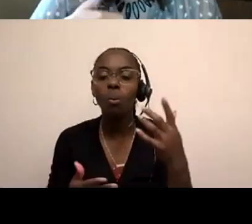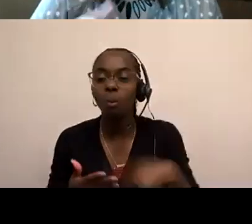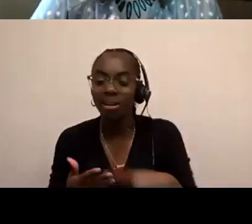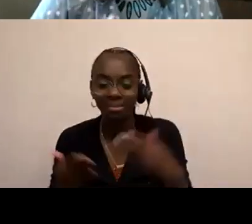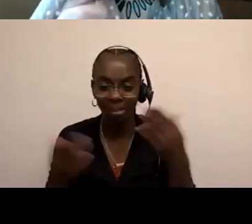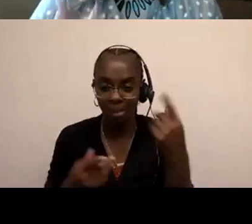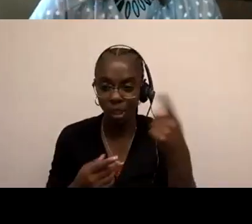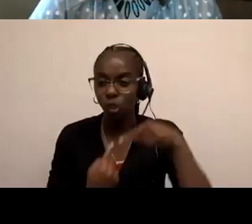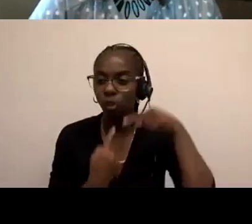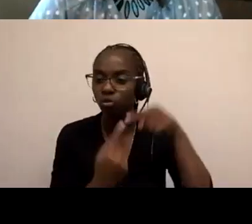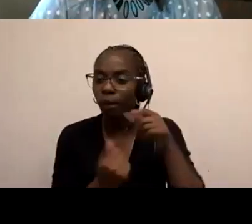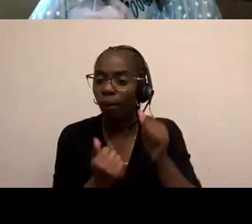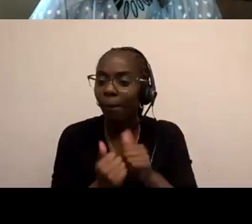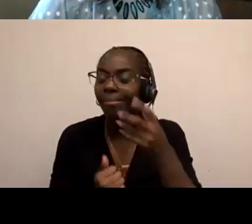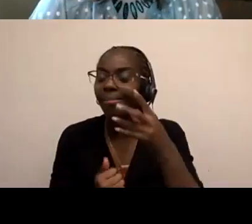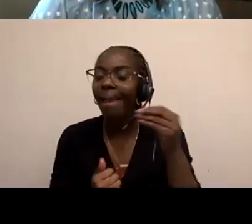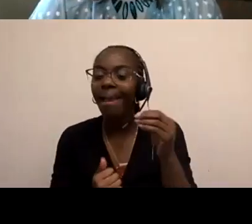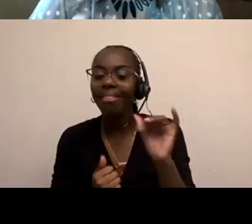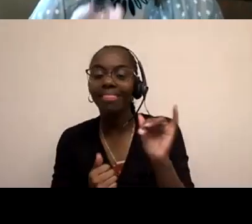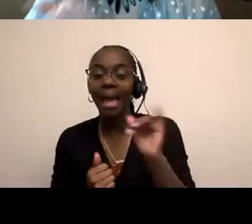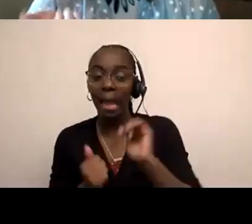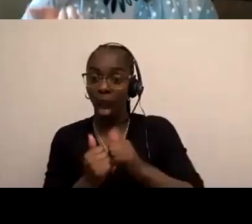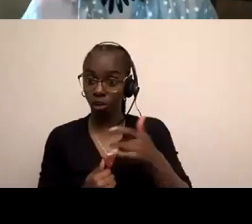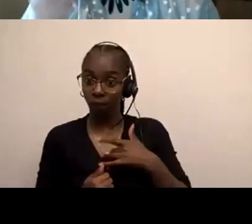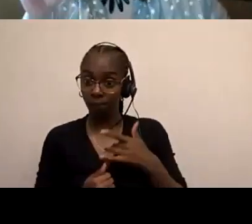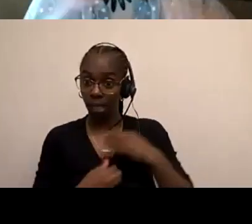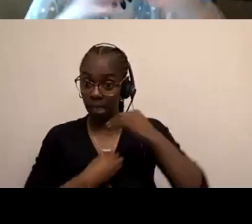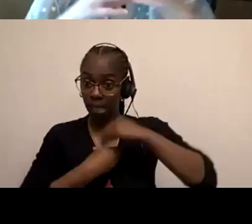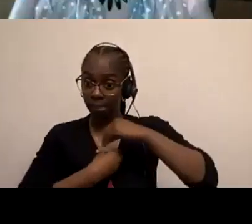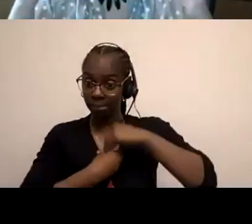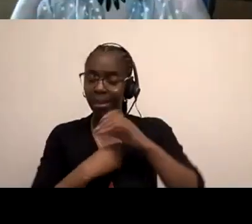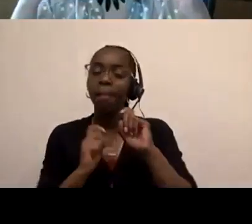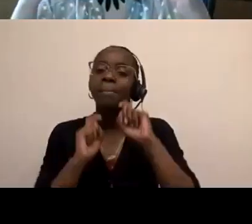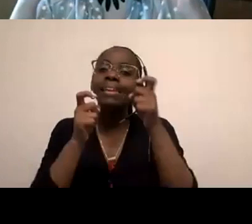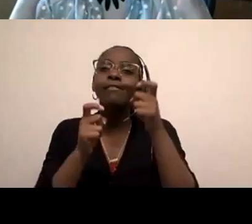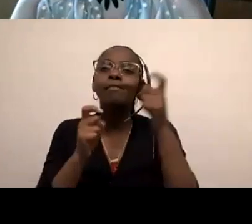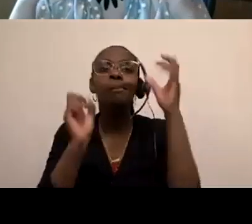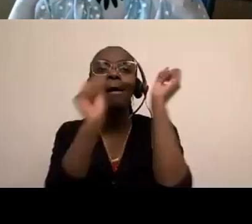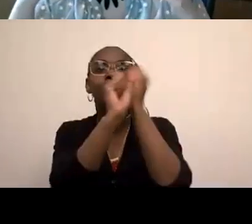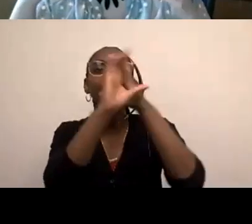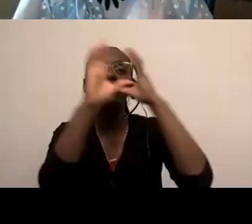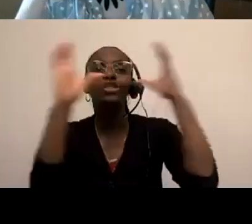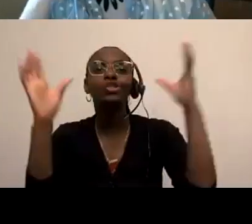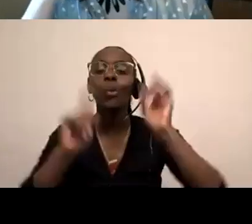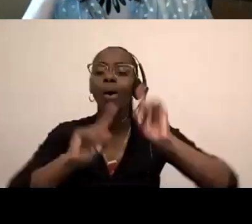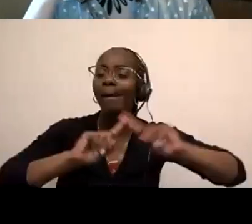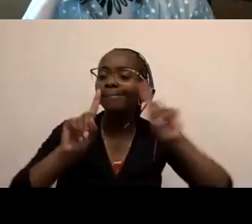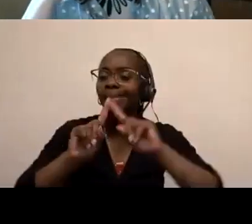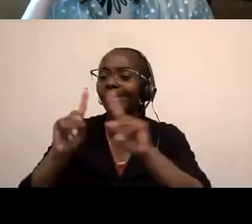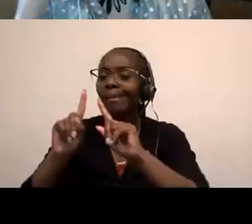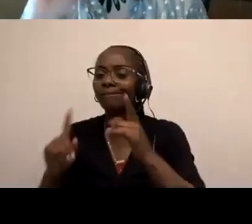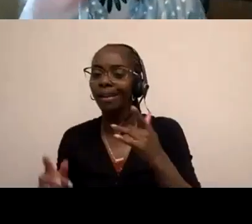AND ASKING THEM HOW ARE YOU FEELING AND GIVING THEM A VISUAL OF DIFFERENT FEELINGS. IN THE